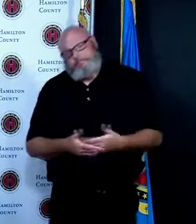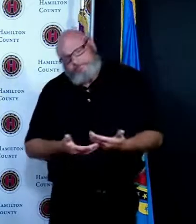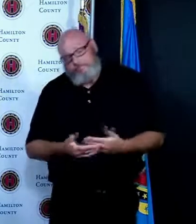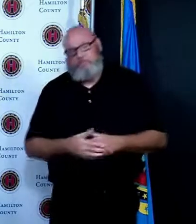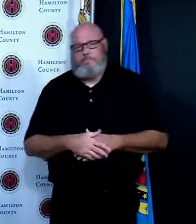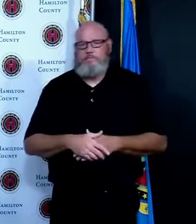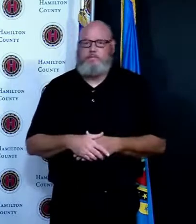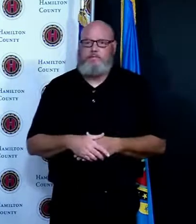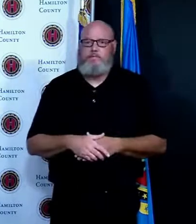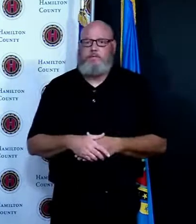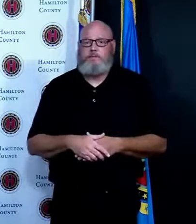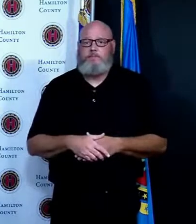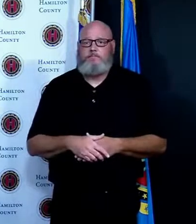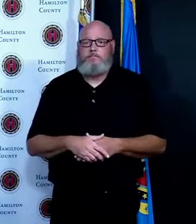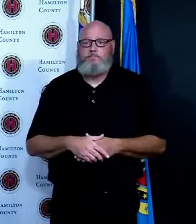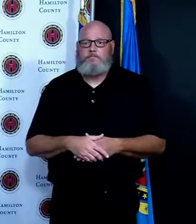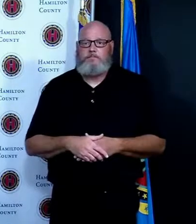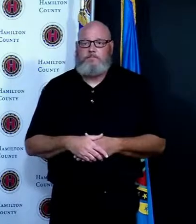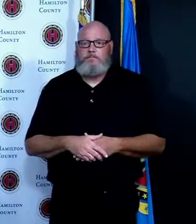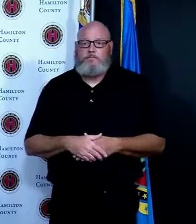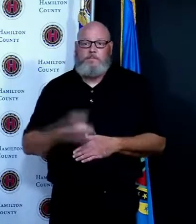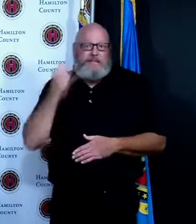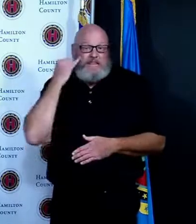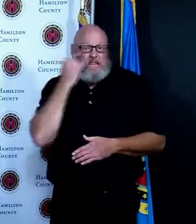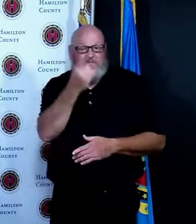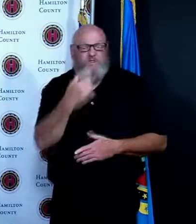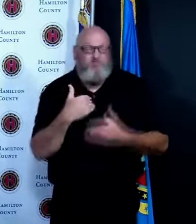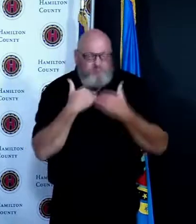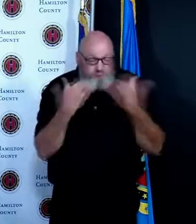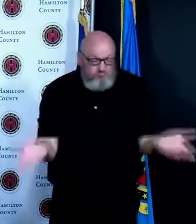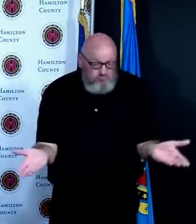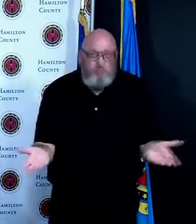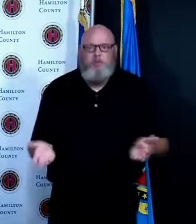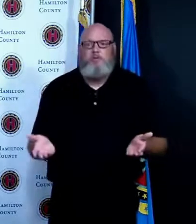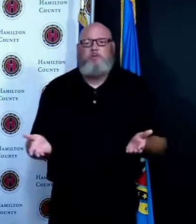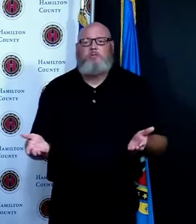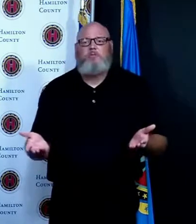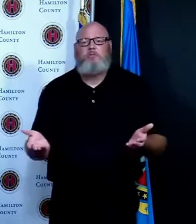break that that circle I would encourage you to wear masks inside and if you're outside and